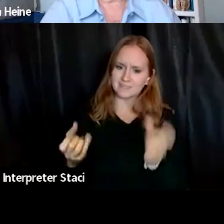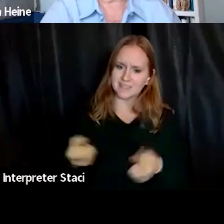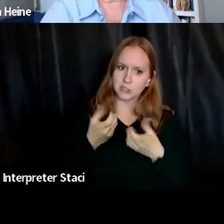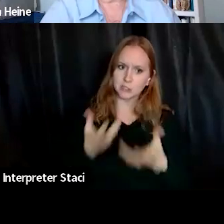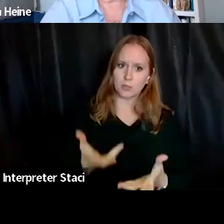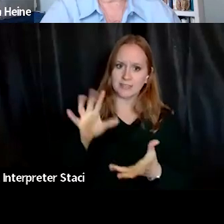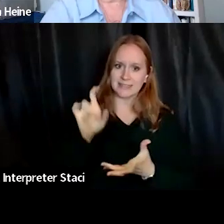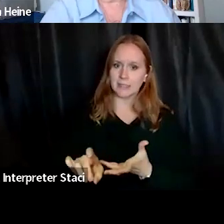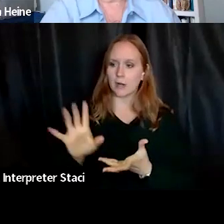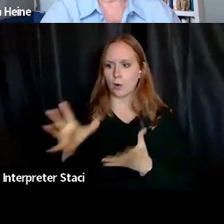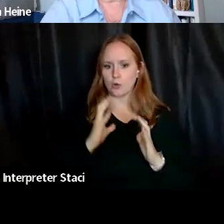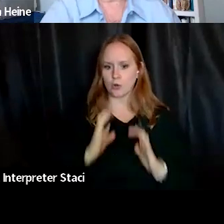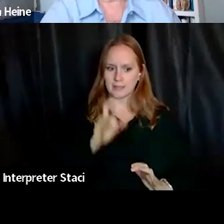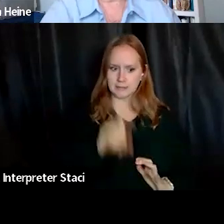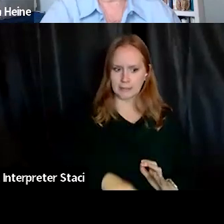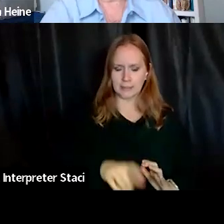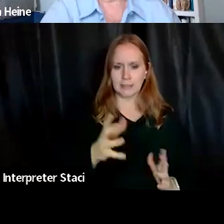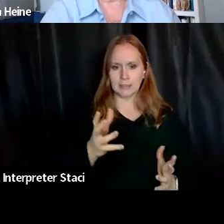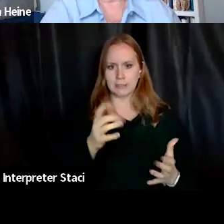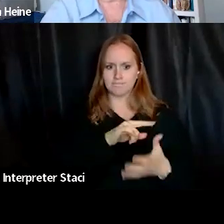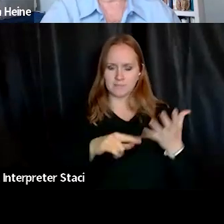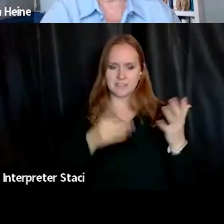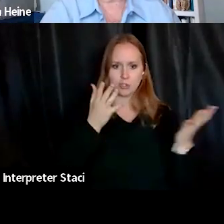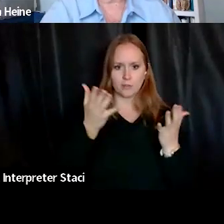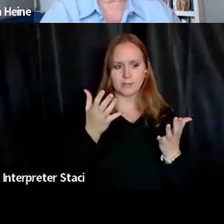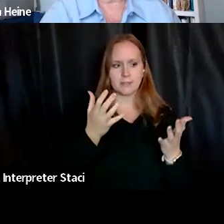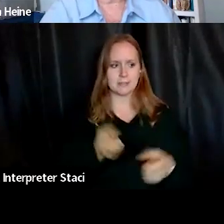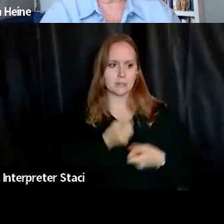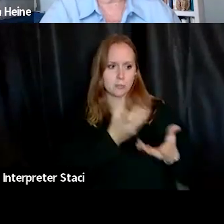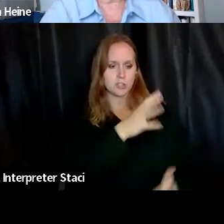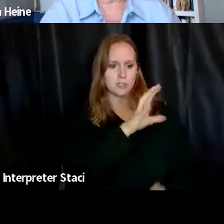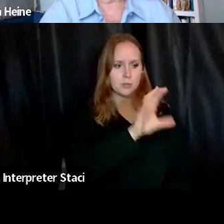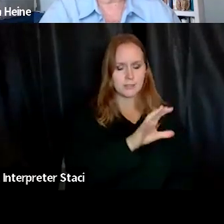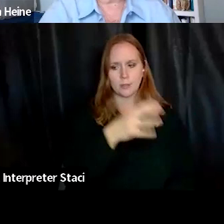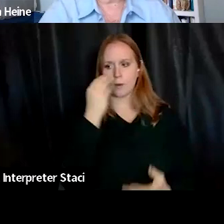You know, make that known to your CoCs, to your local mental health authorities, right, when you have those opportunities.